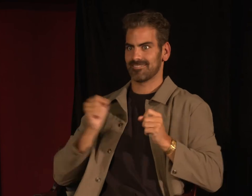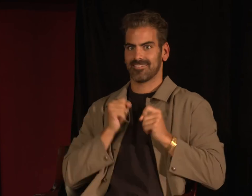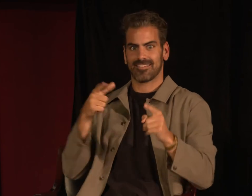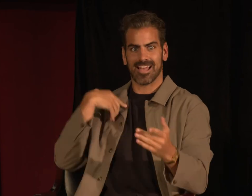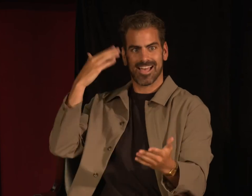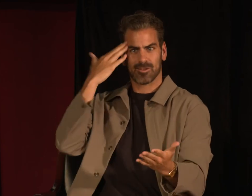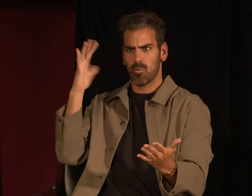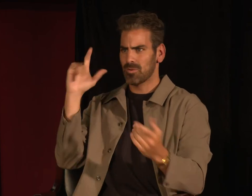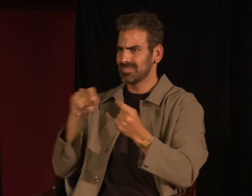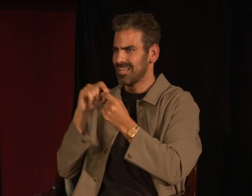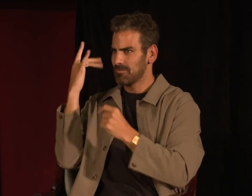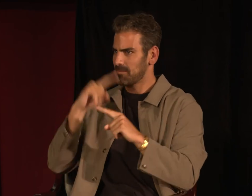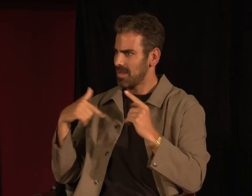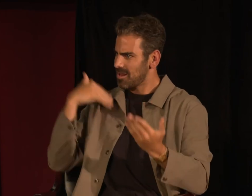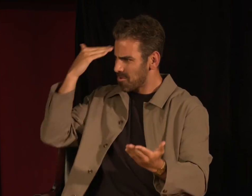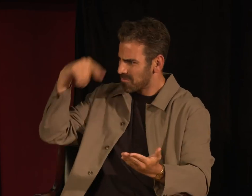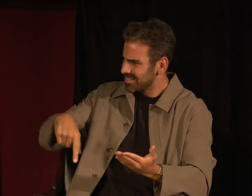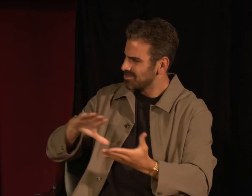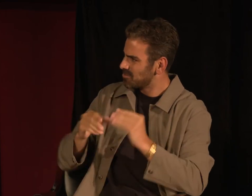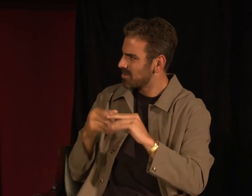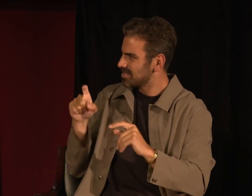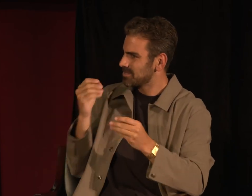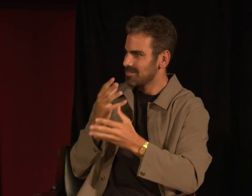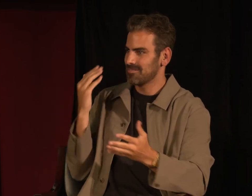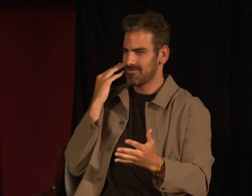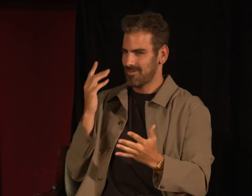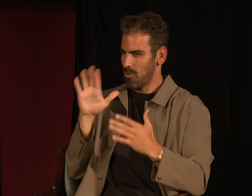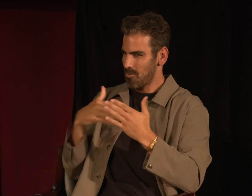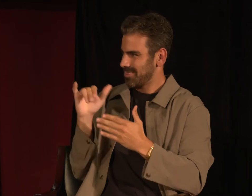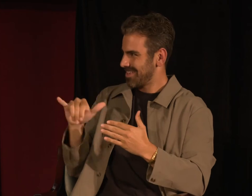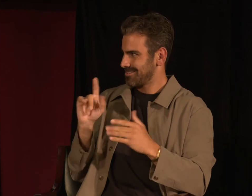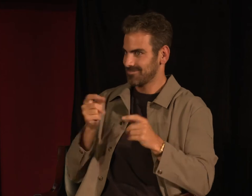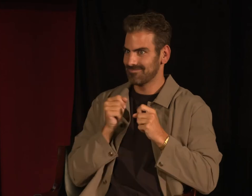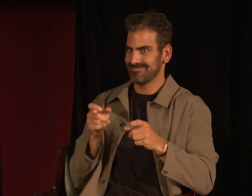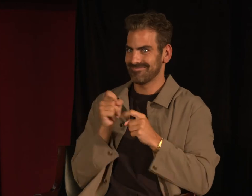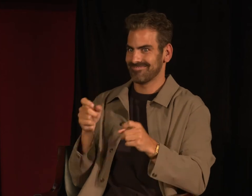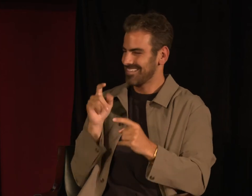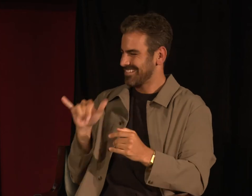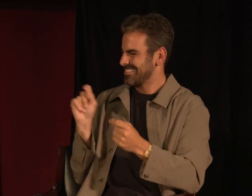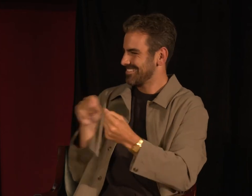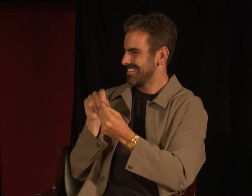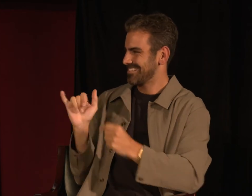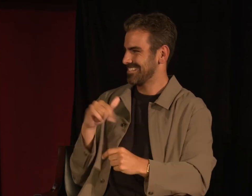Netflix could ask me and say, why should we buy the show? And I have to come up with something immediately. Right. Based on the little bit that